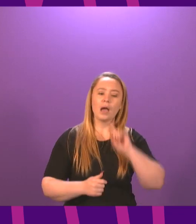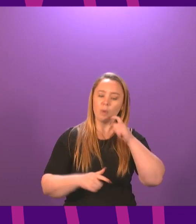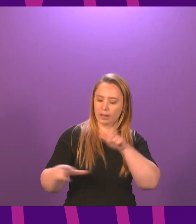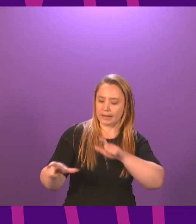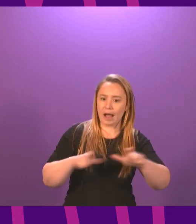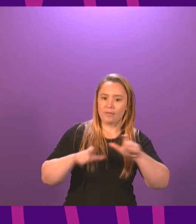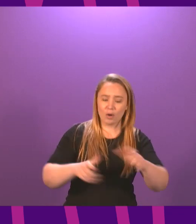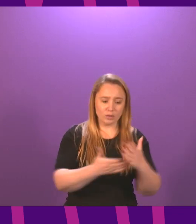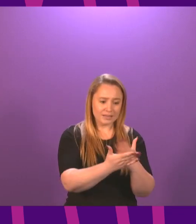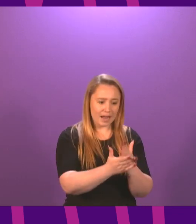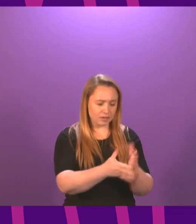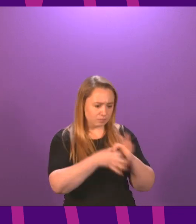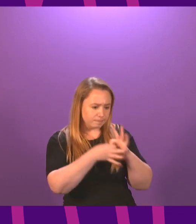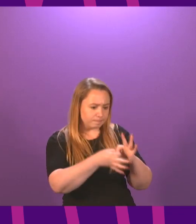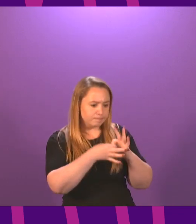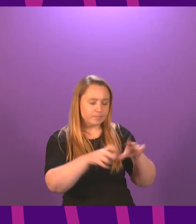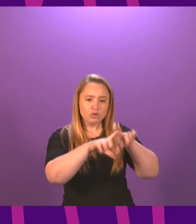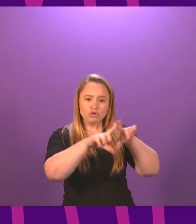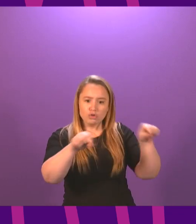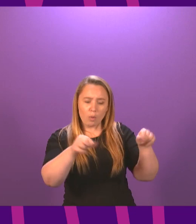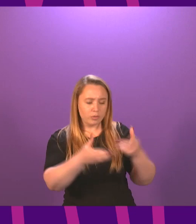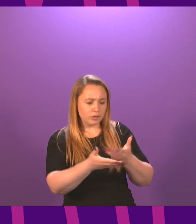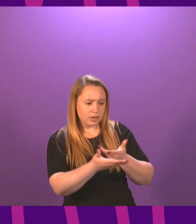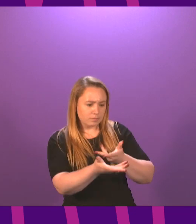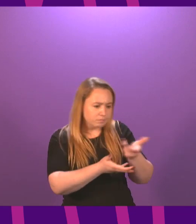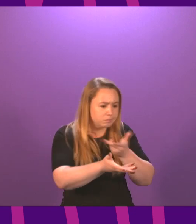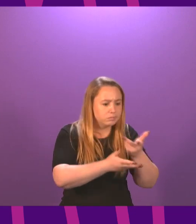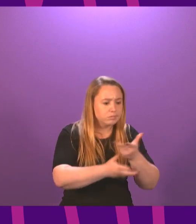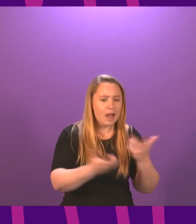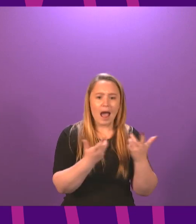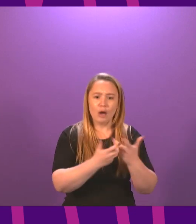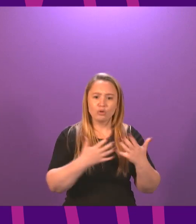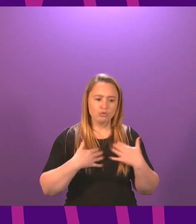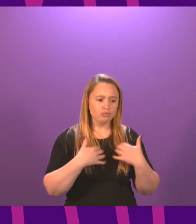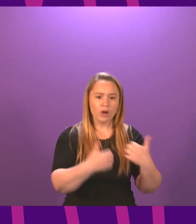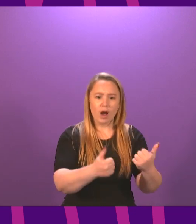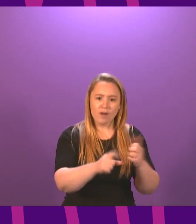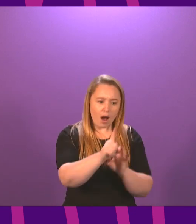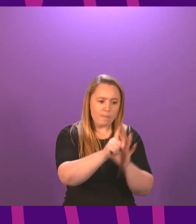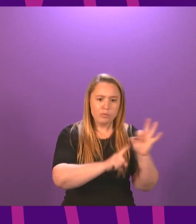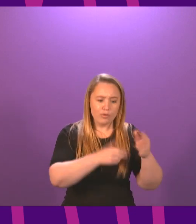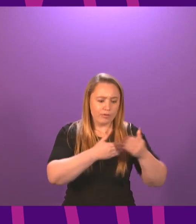to an end. We will continue to work with sectors, including retail, on recovery as we move into